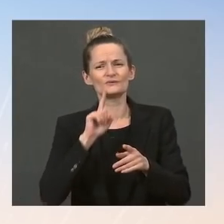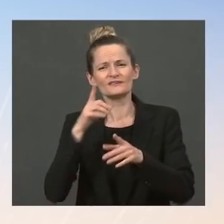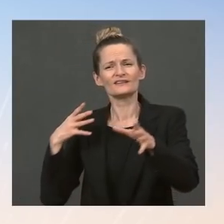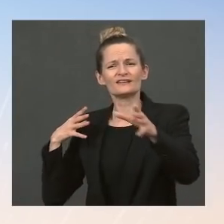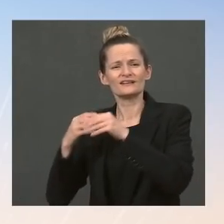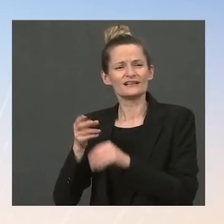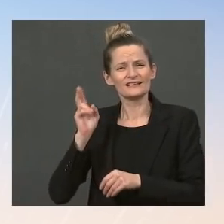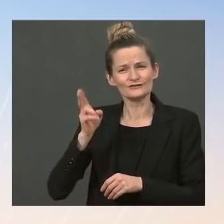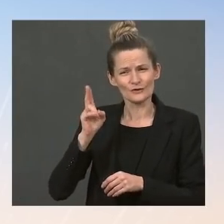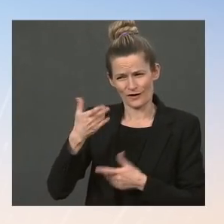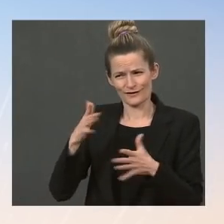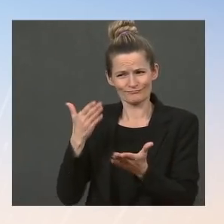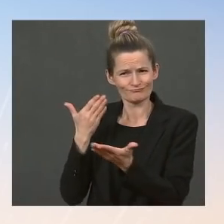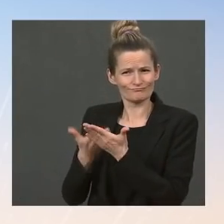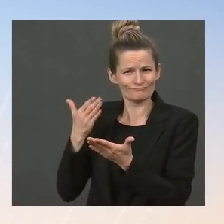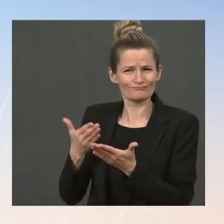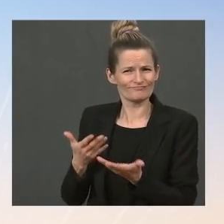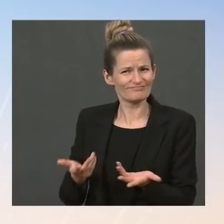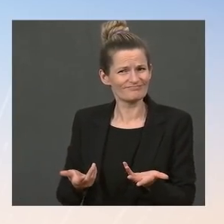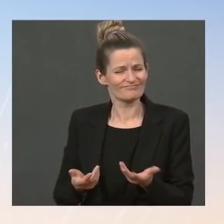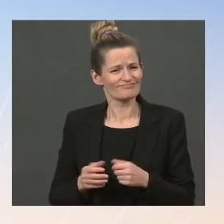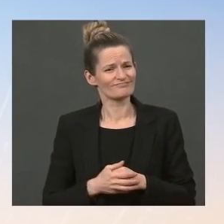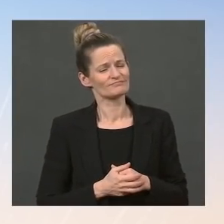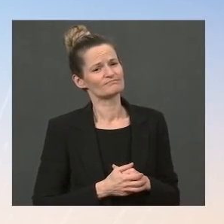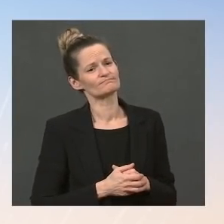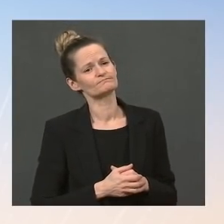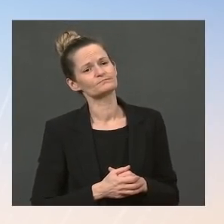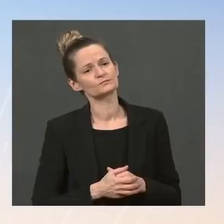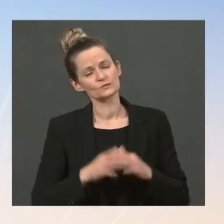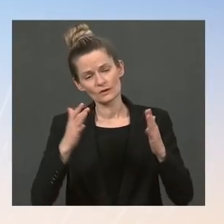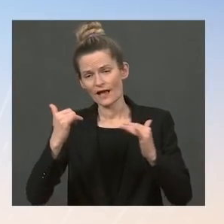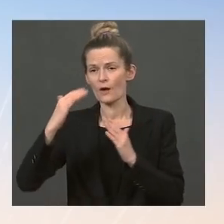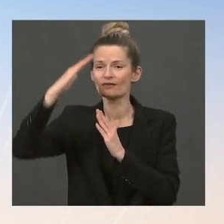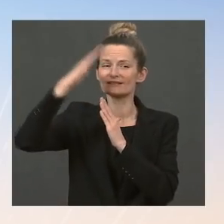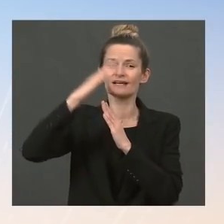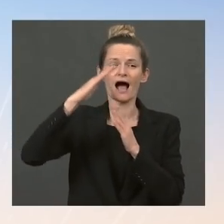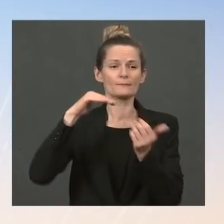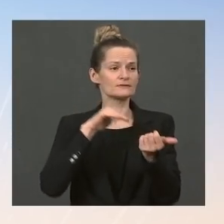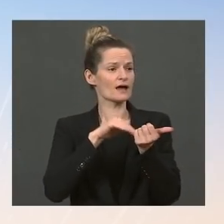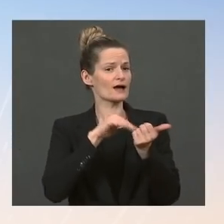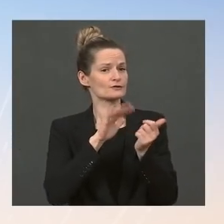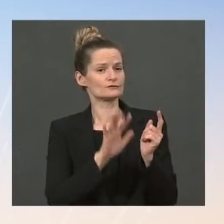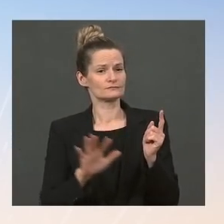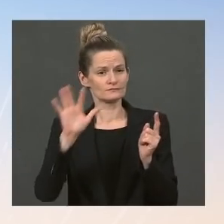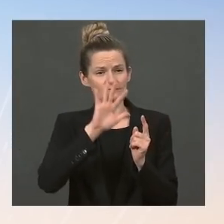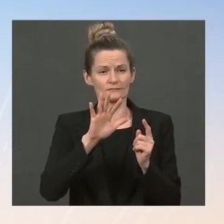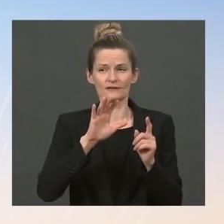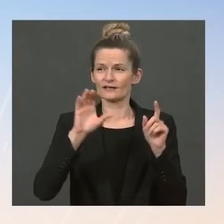So, you said a moment ago that -- so, the top public health officials of the administration -- FDA Commissioner, CDC, Surgeon General --